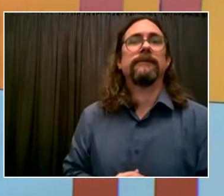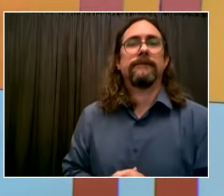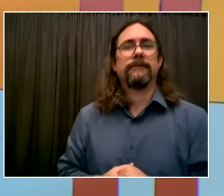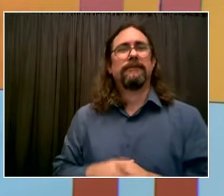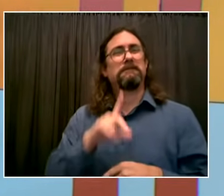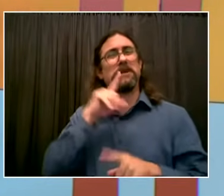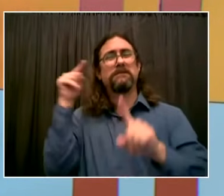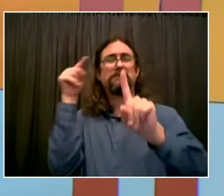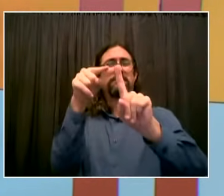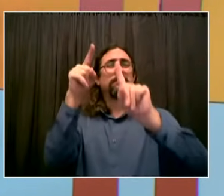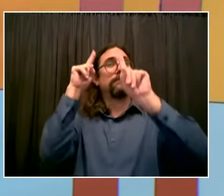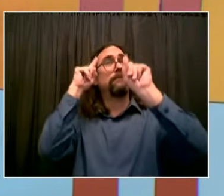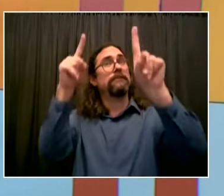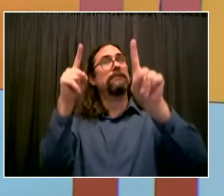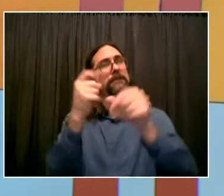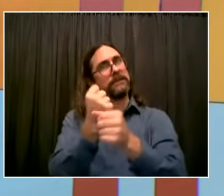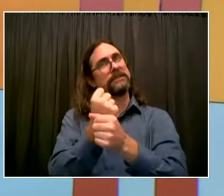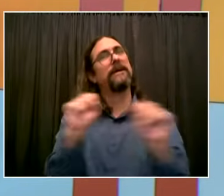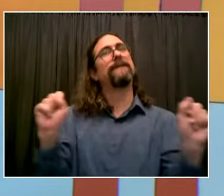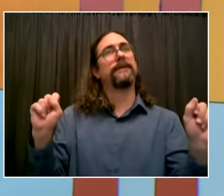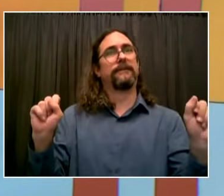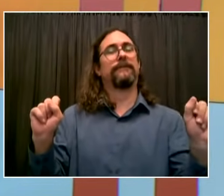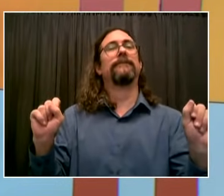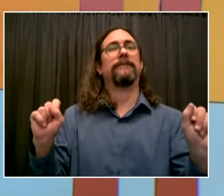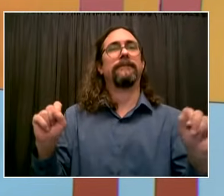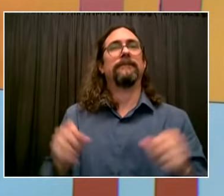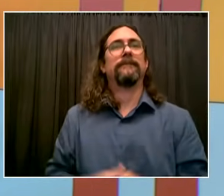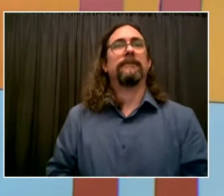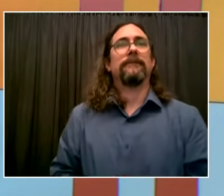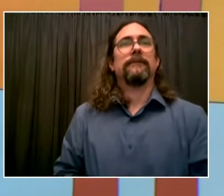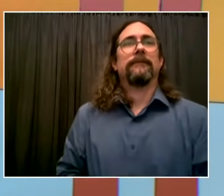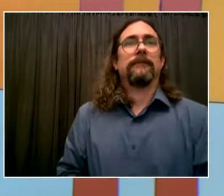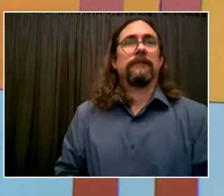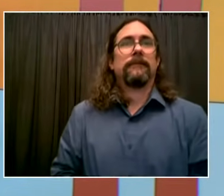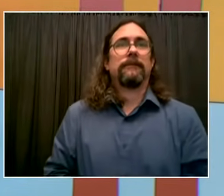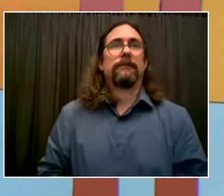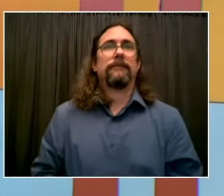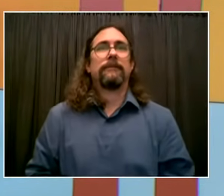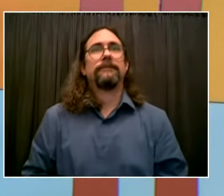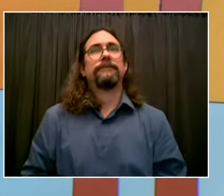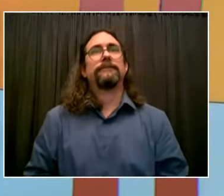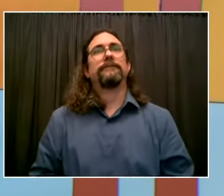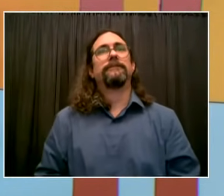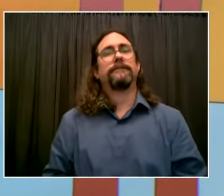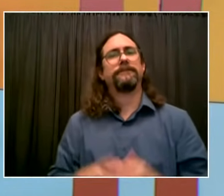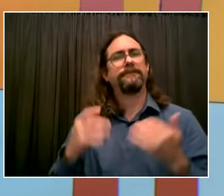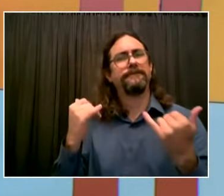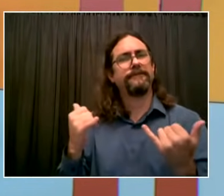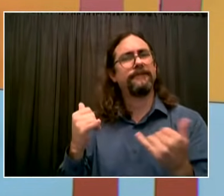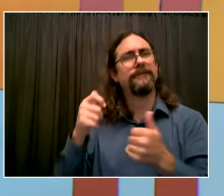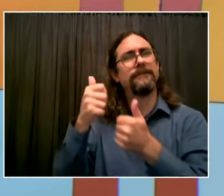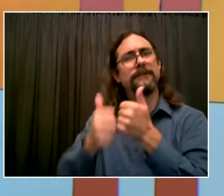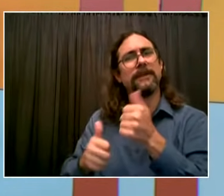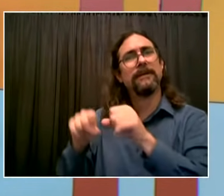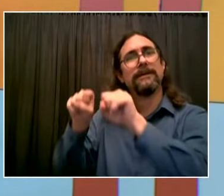THE TRUE WAY TO ACHIEVE PUBICL AFSETY. WE'VE INVITED COMMUNITIES INTO THE PROCESS MORE